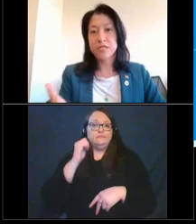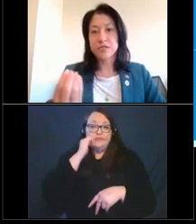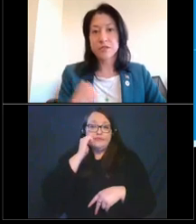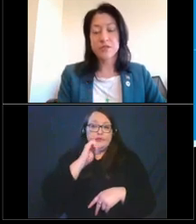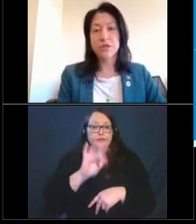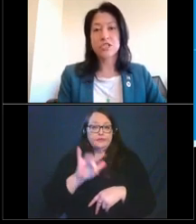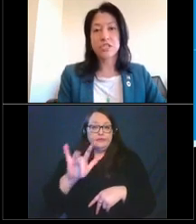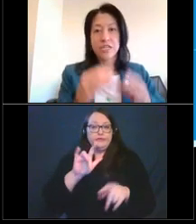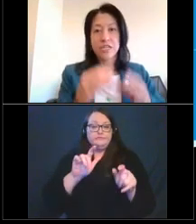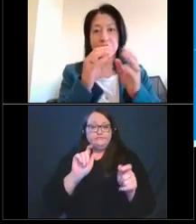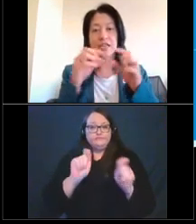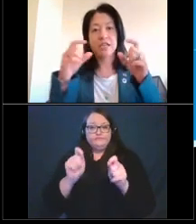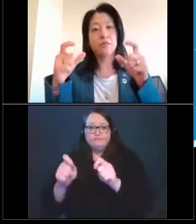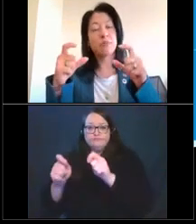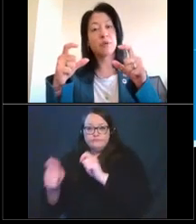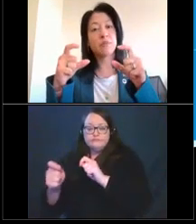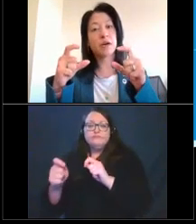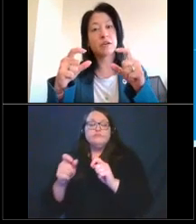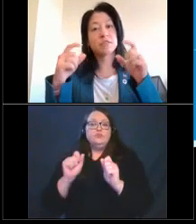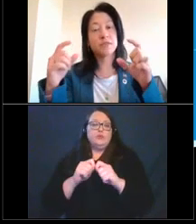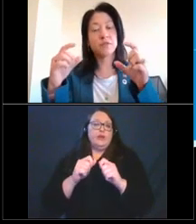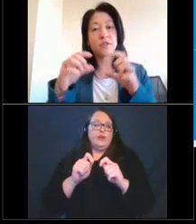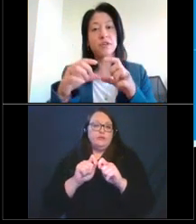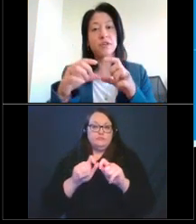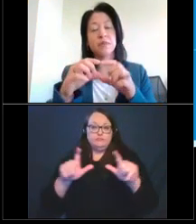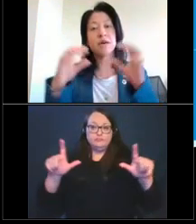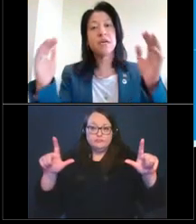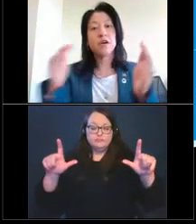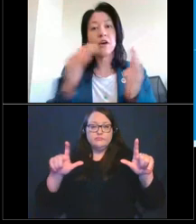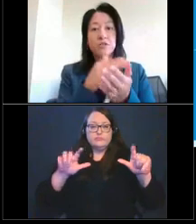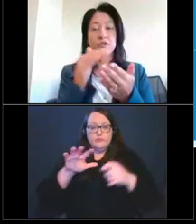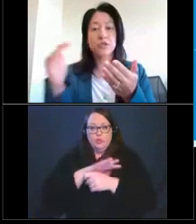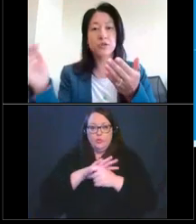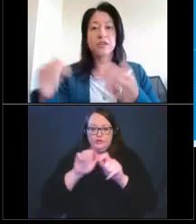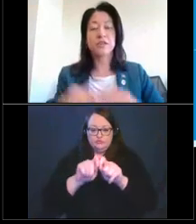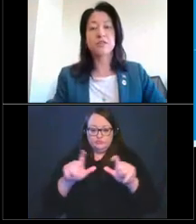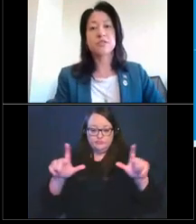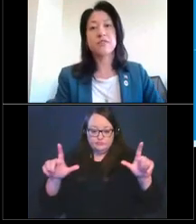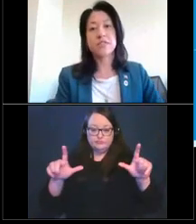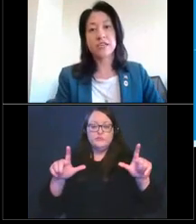zooming into a location and then getting a popup box if you click on the map, also showing those